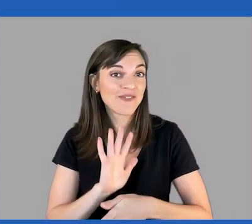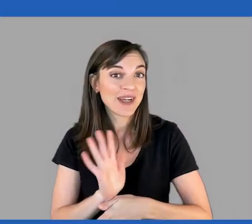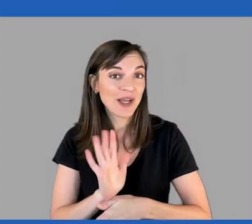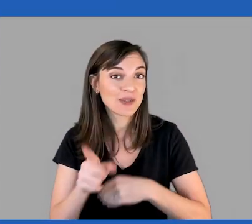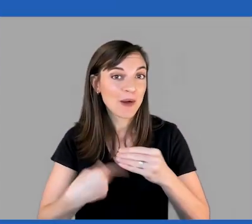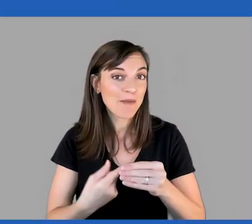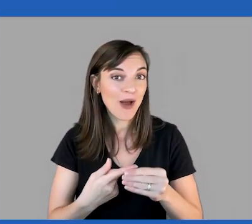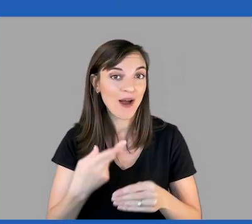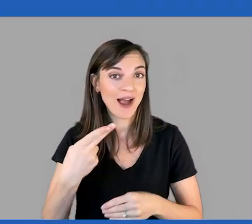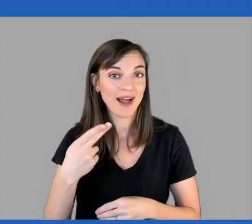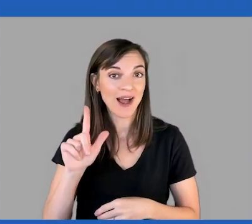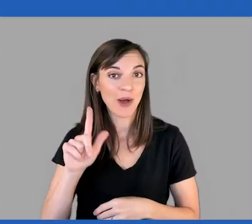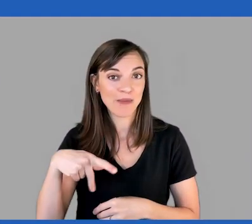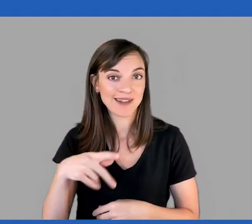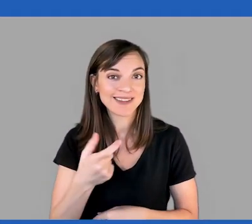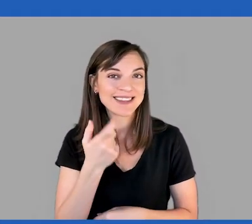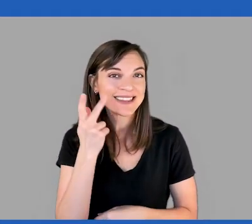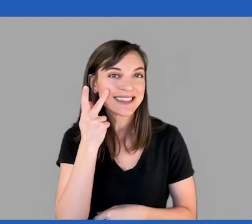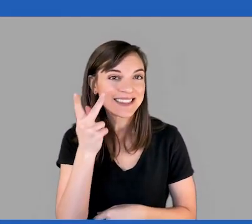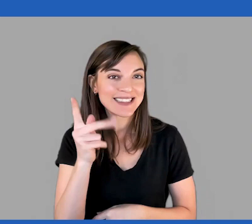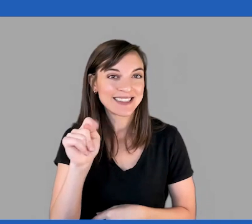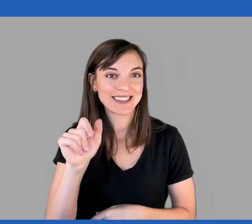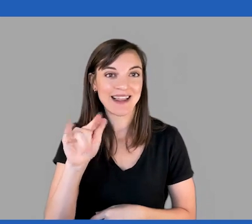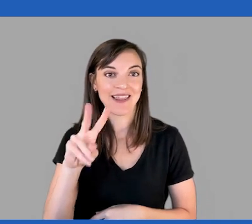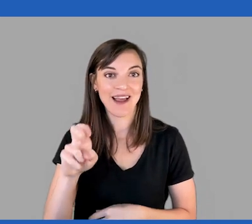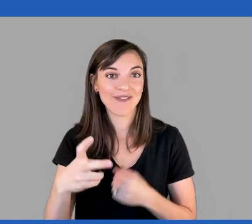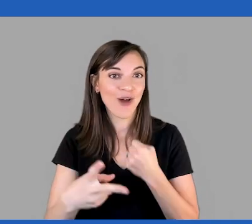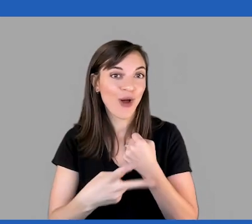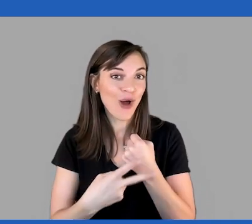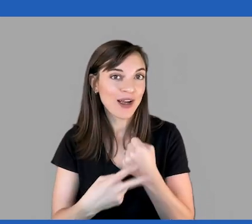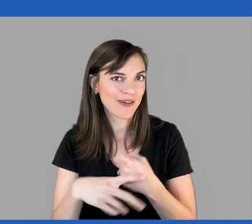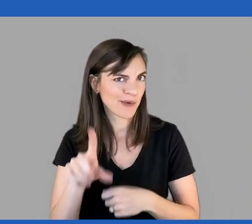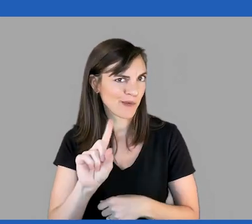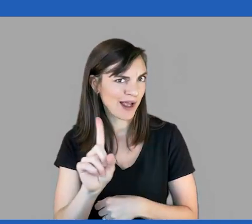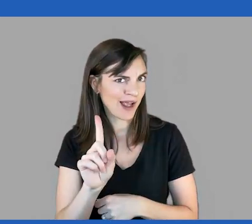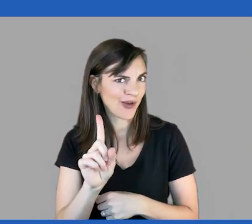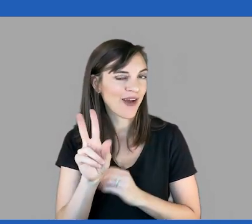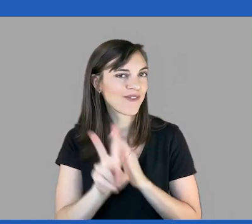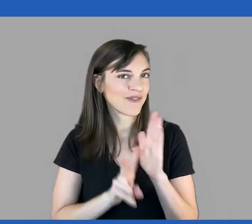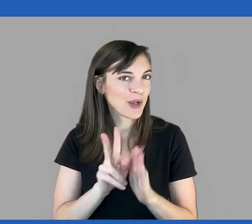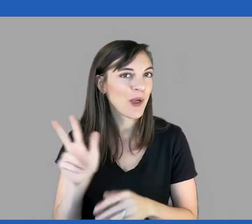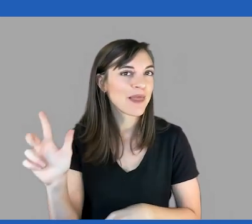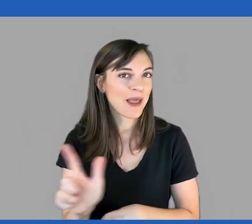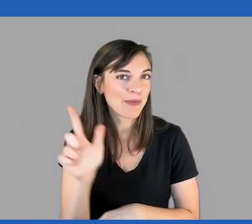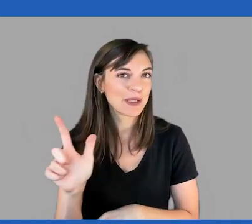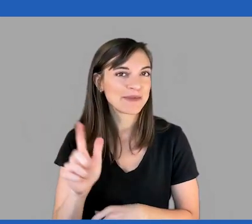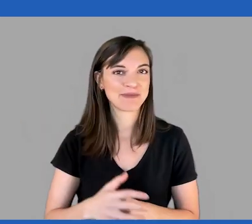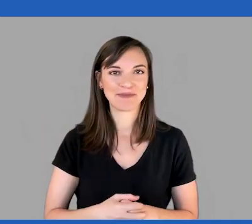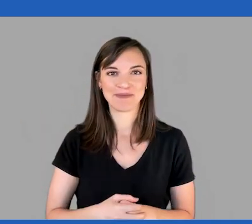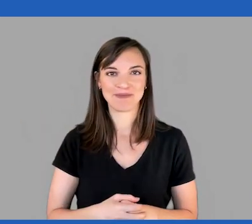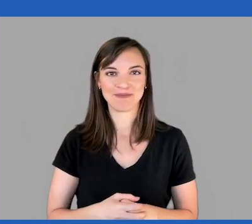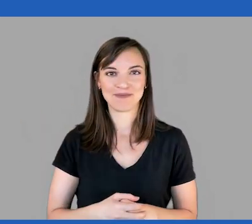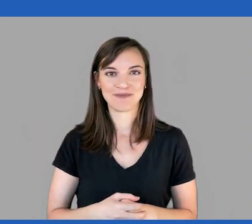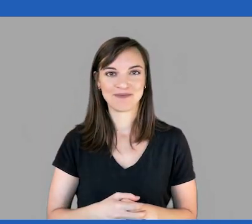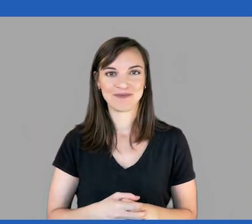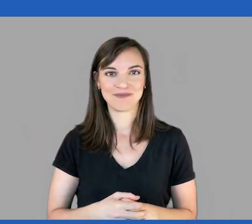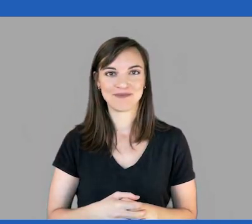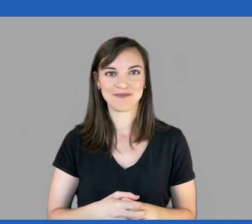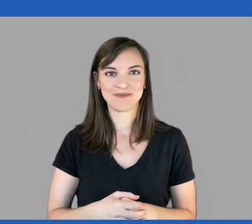make sure you check out the TA-Live! archive in our Video Library!